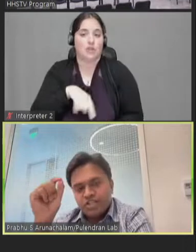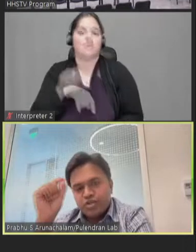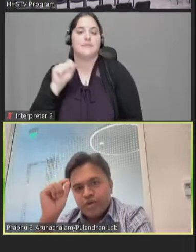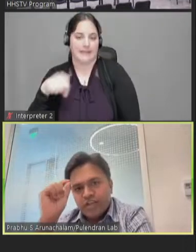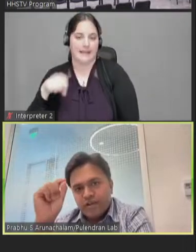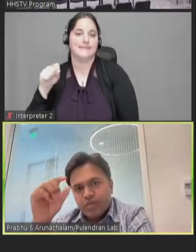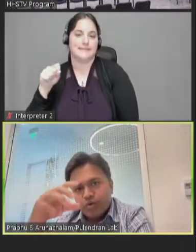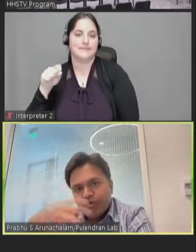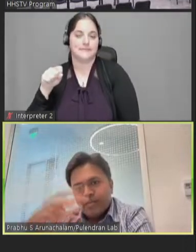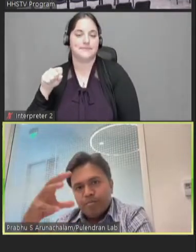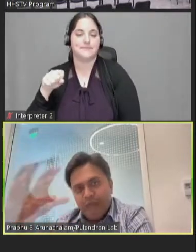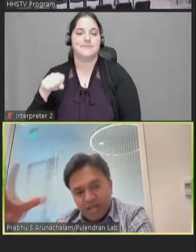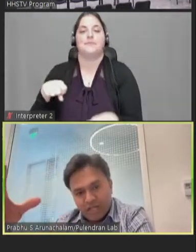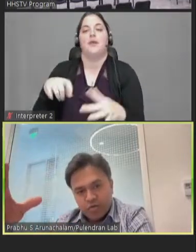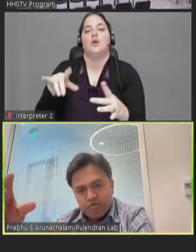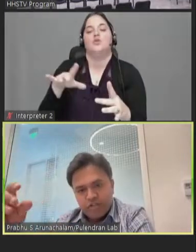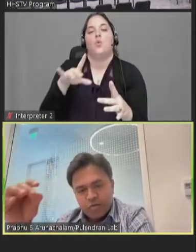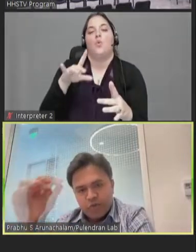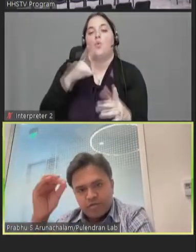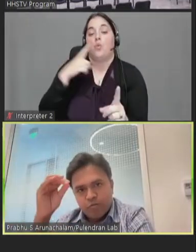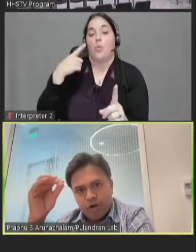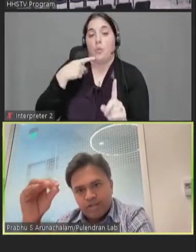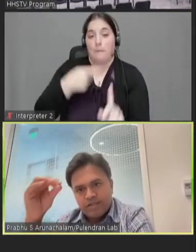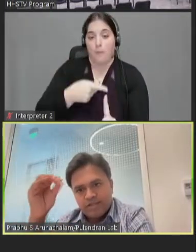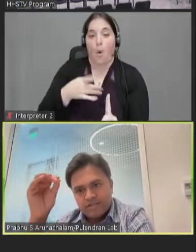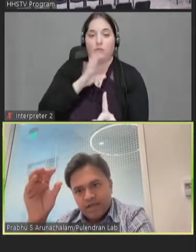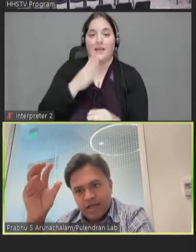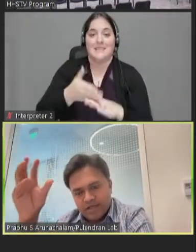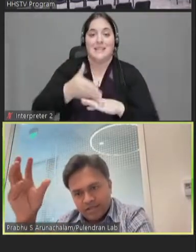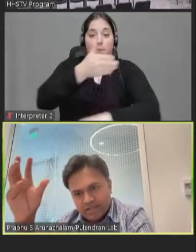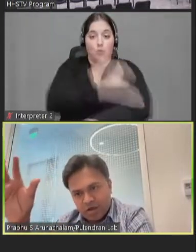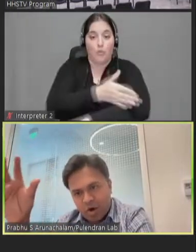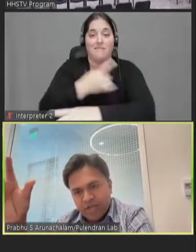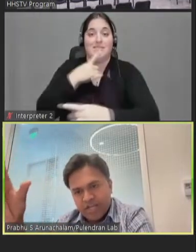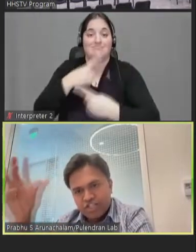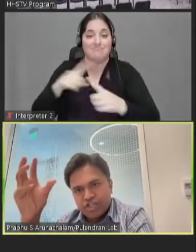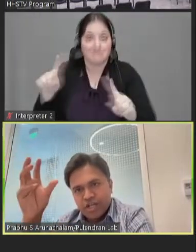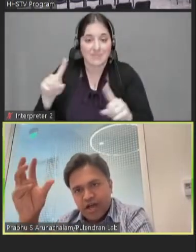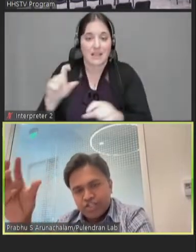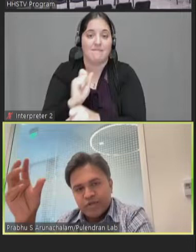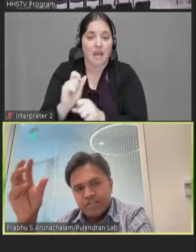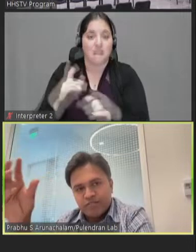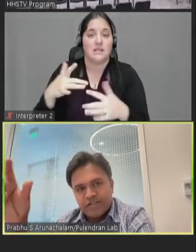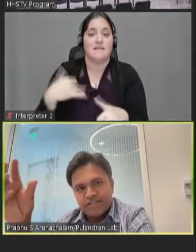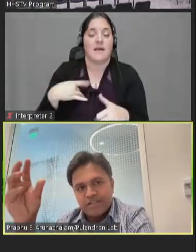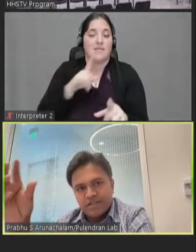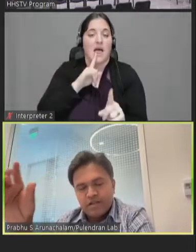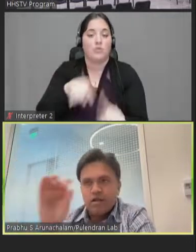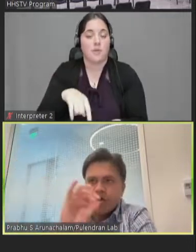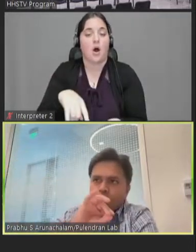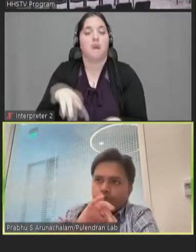to improving the magnitude of response, what this combination, or jointed vaccine did was